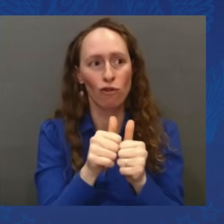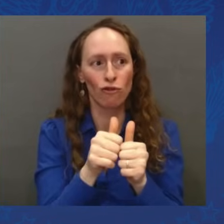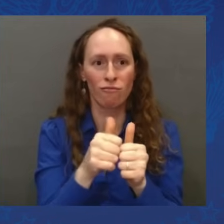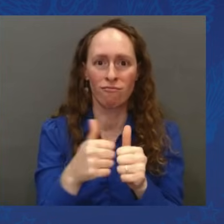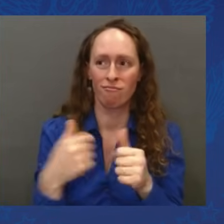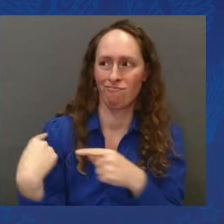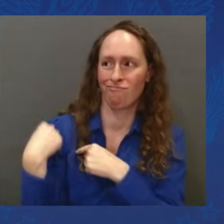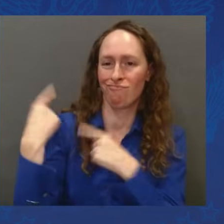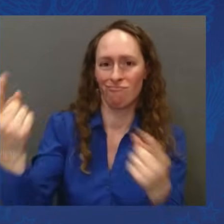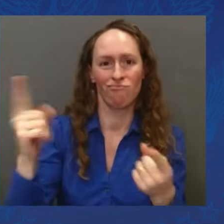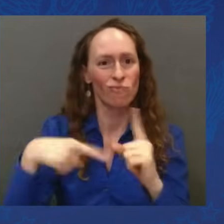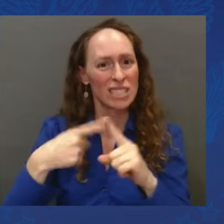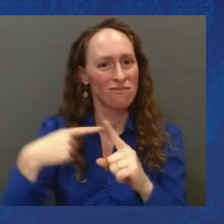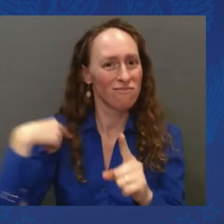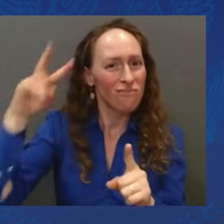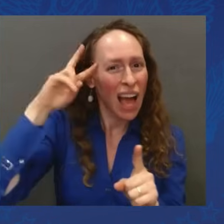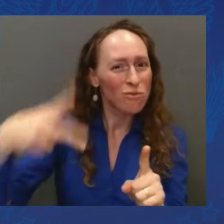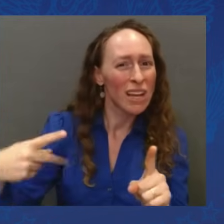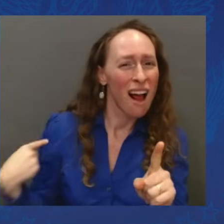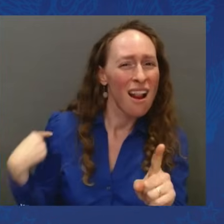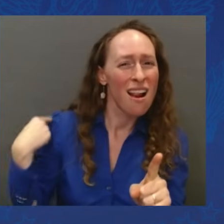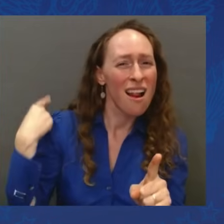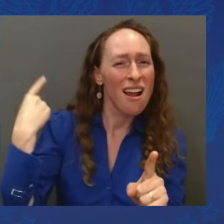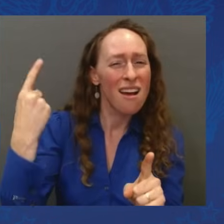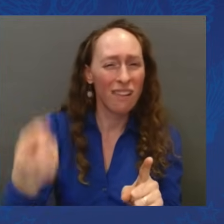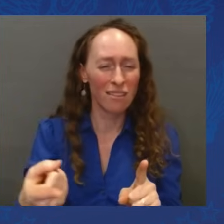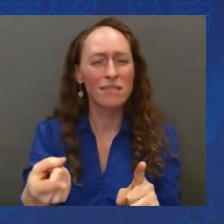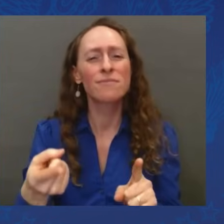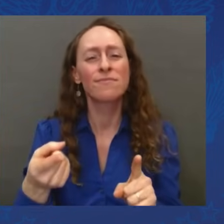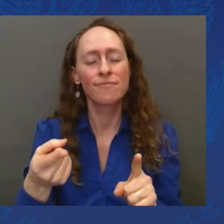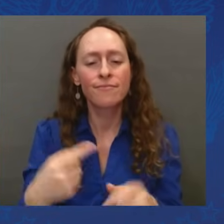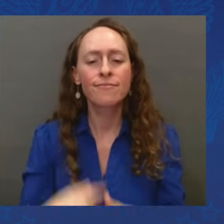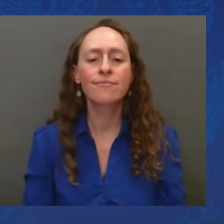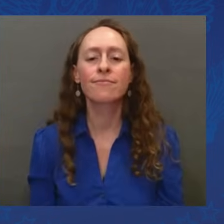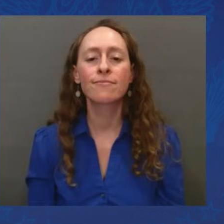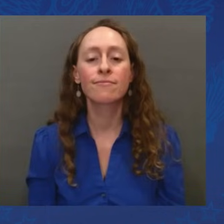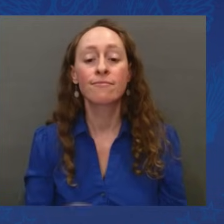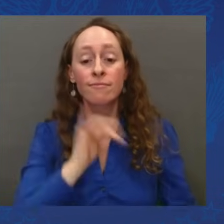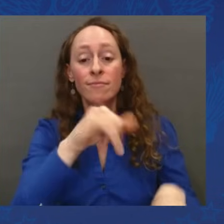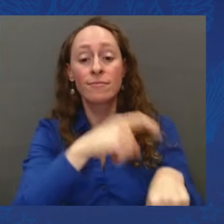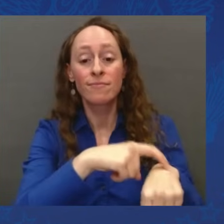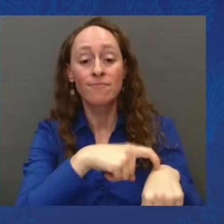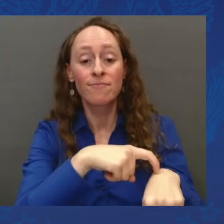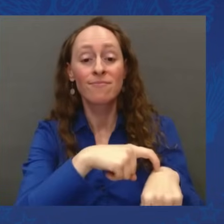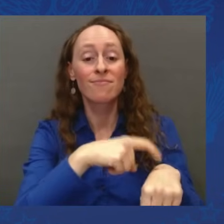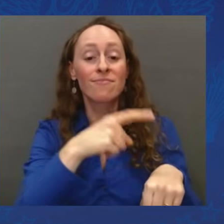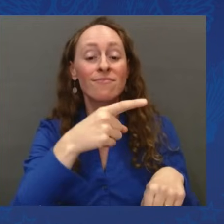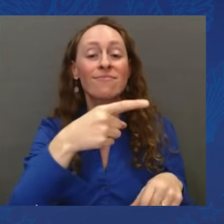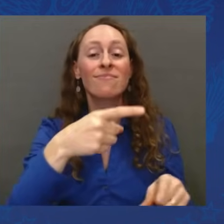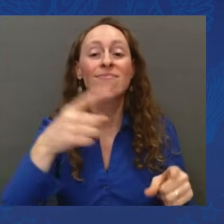thought we should get to know one another. It wasn't appropriate for the president of United States to be walking -- dealing with the vice president.